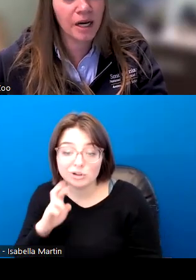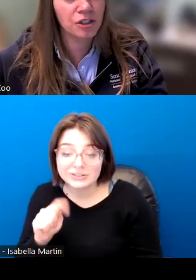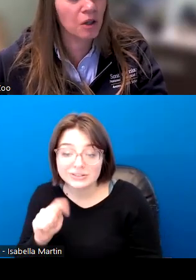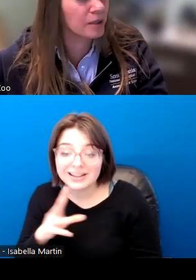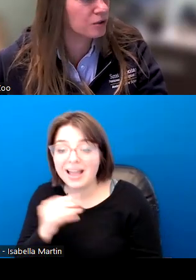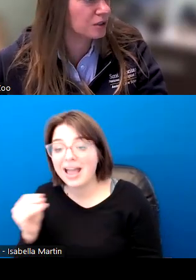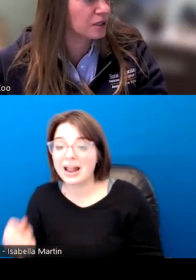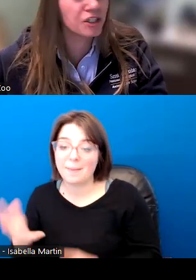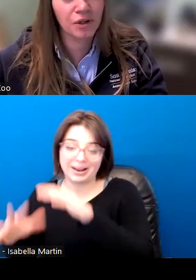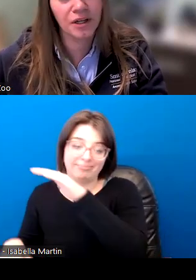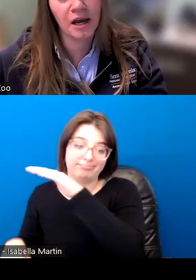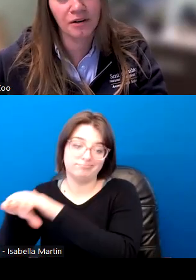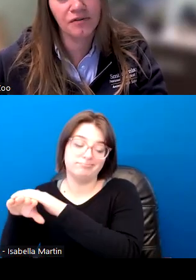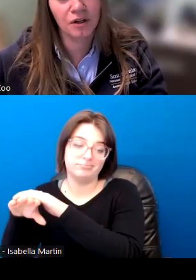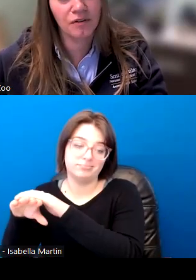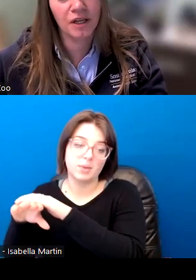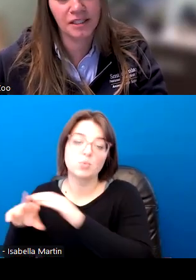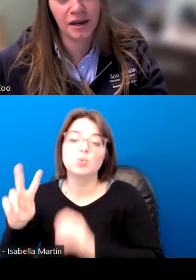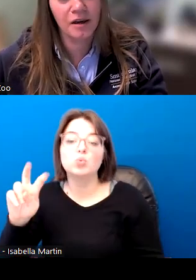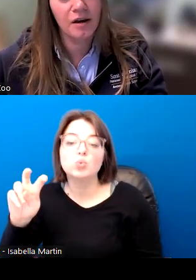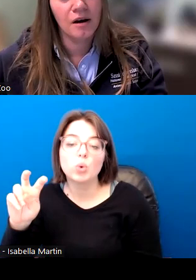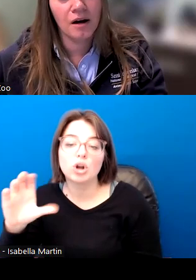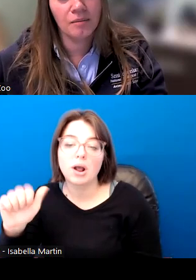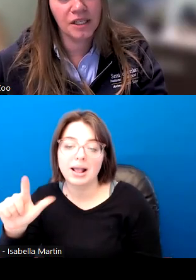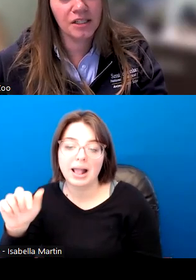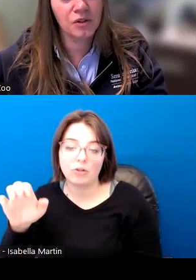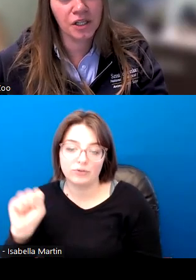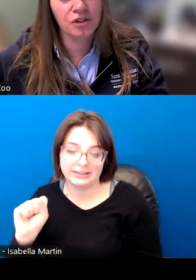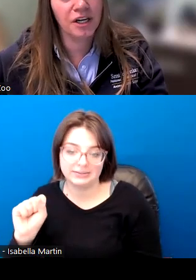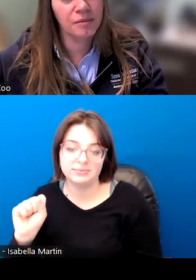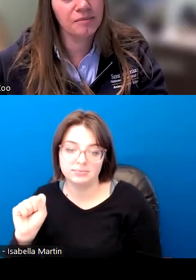match all the way up to looks like 200 calories for her for that day; to get to those extra items.